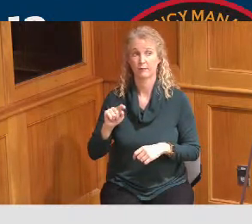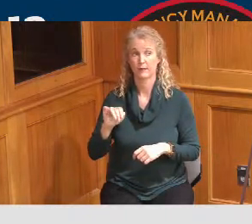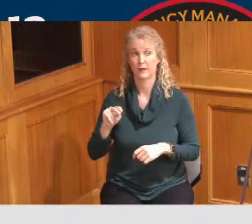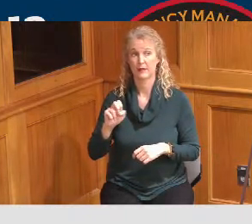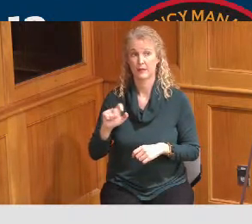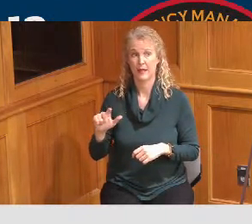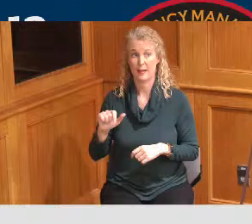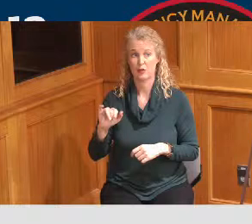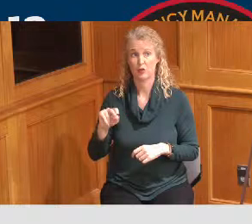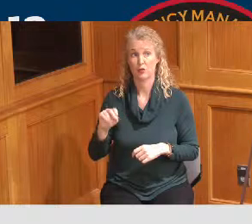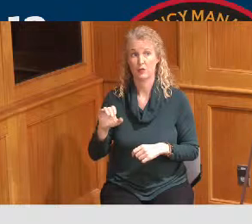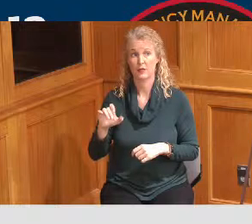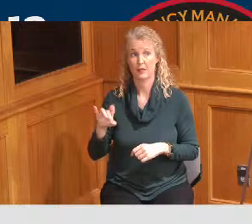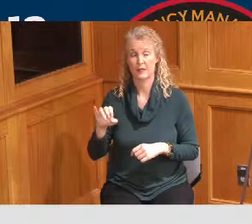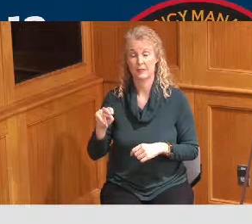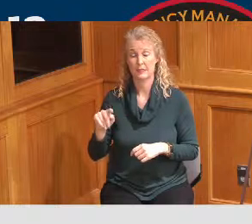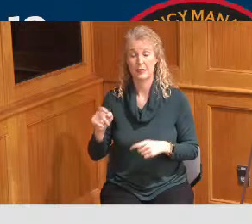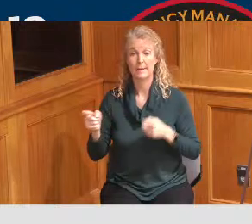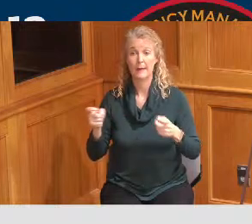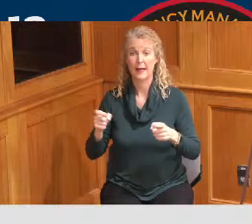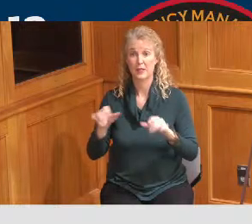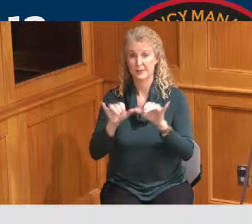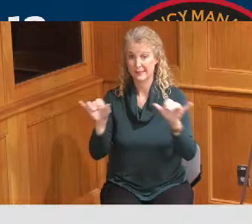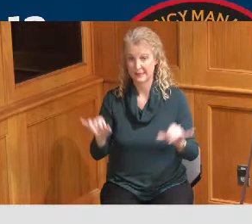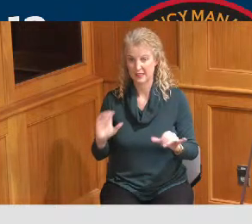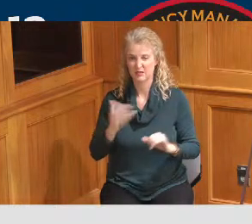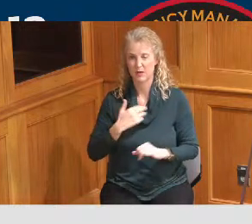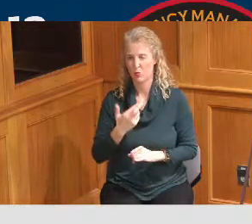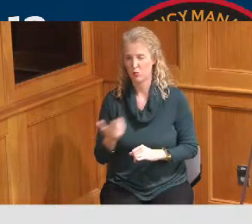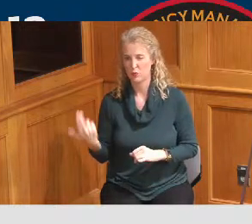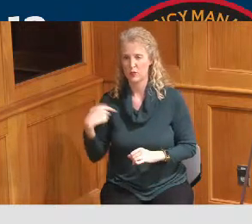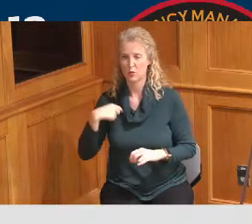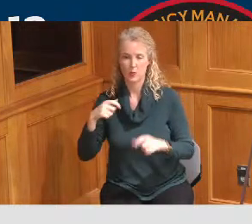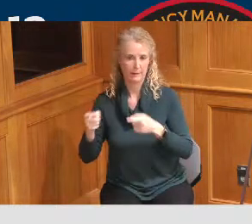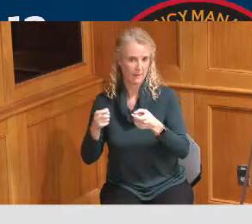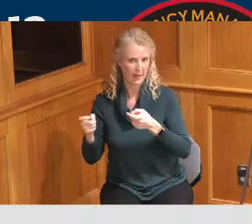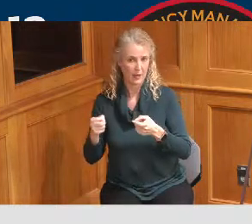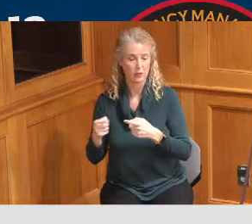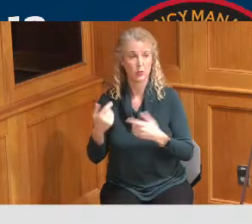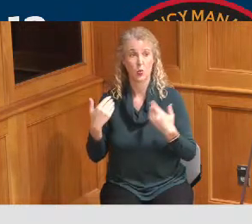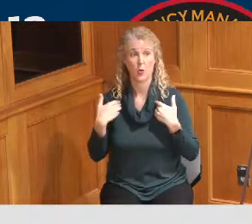incident command system to manage our resources we have a process for activating the Hamilton